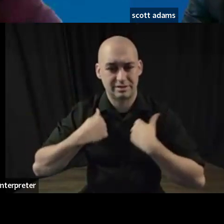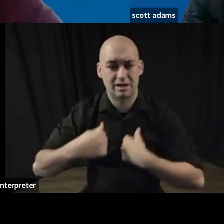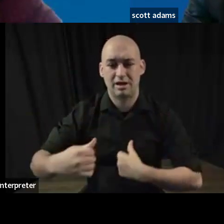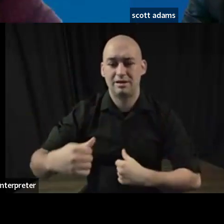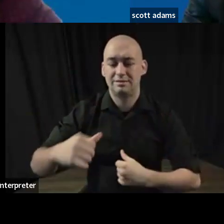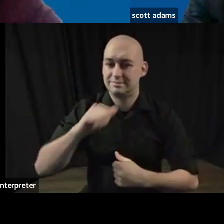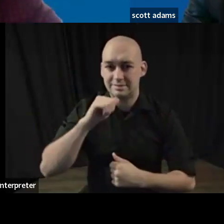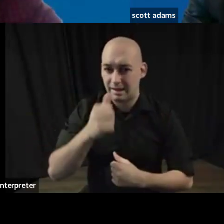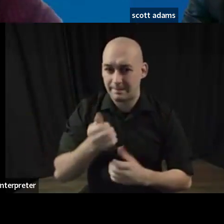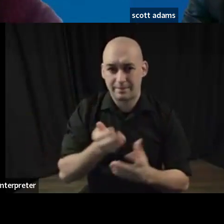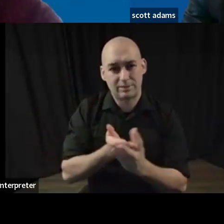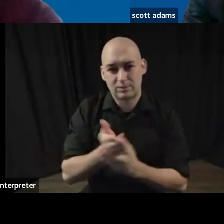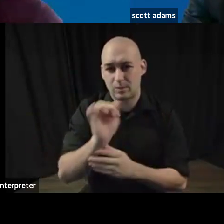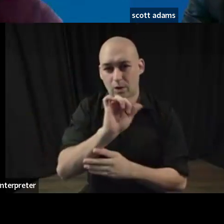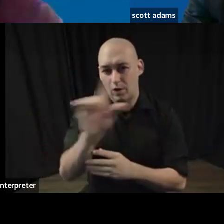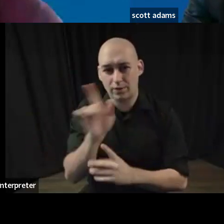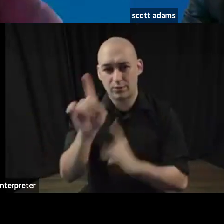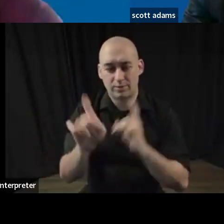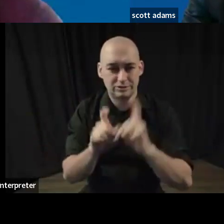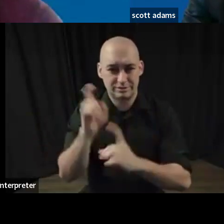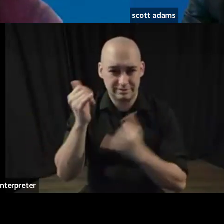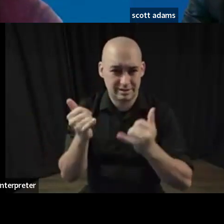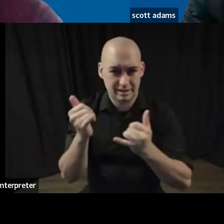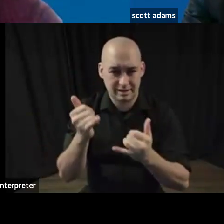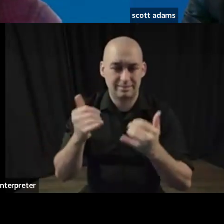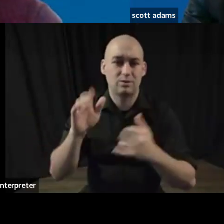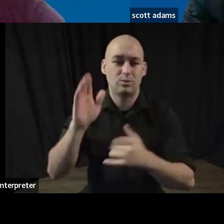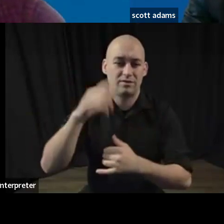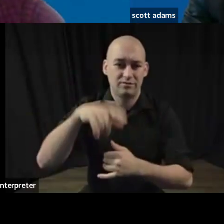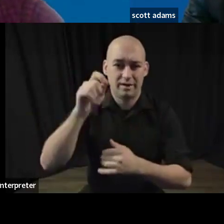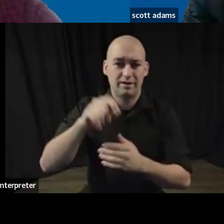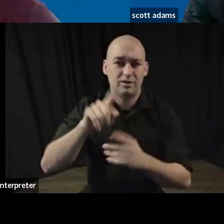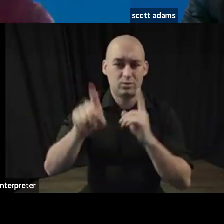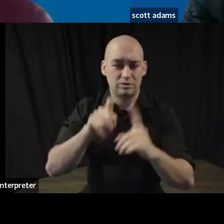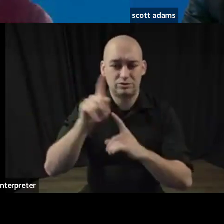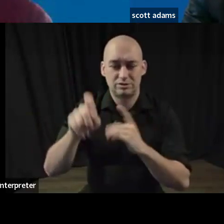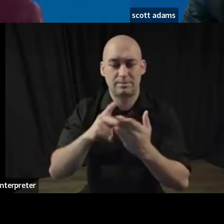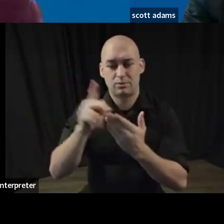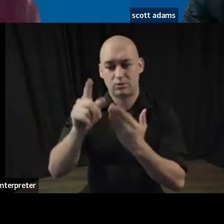all our questions today. I am trying to find the questions that are programmatic, specific versus